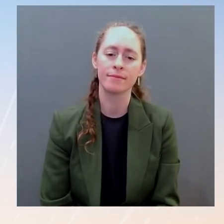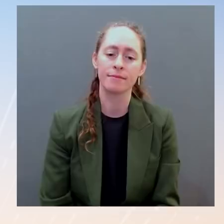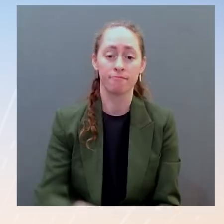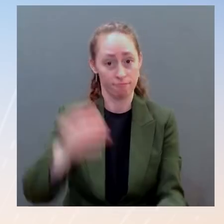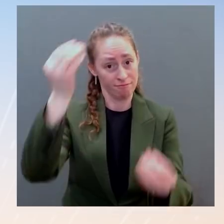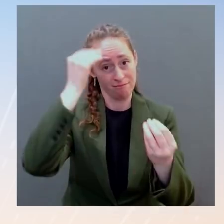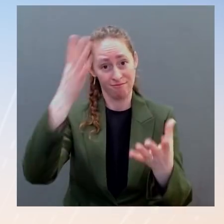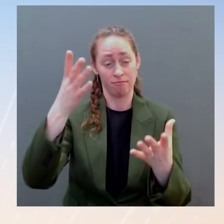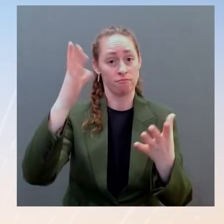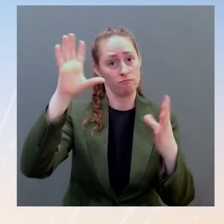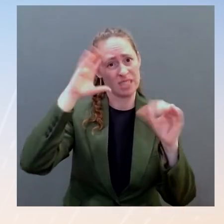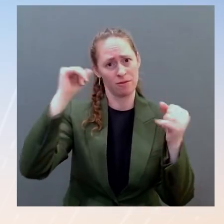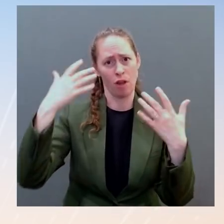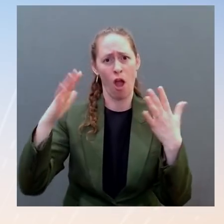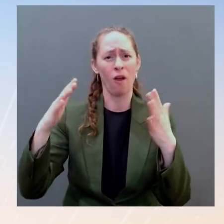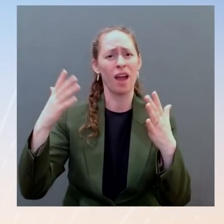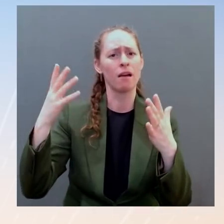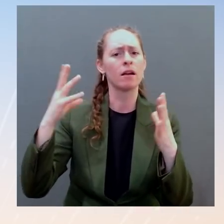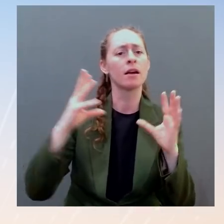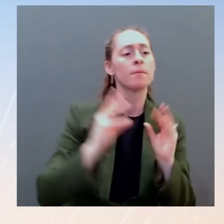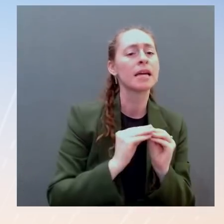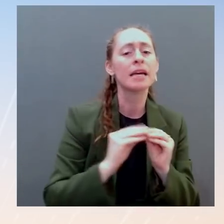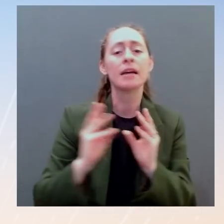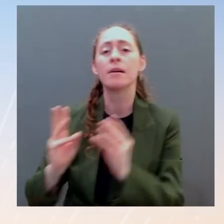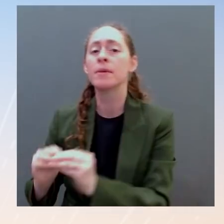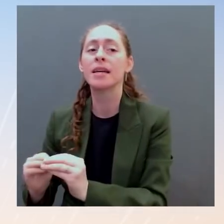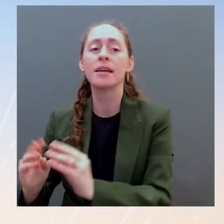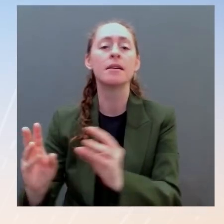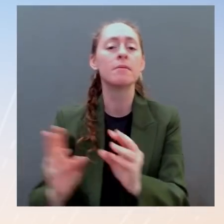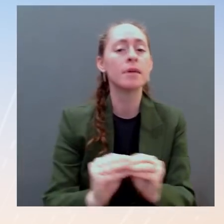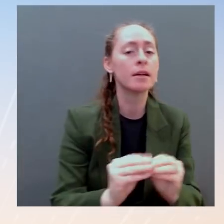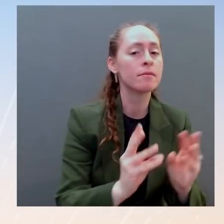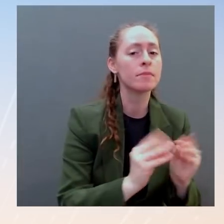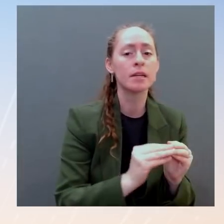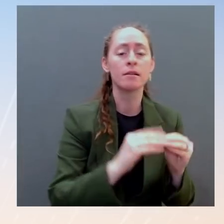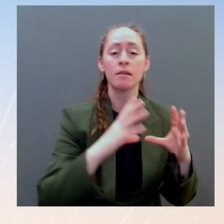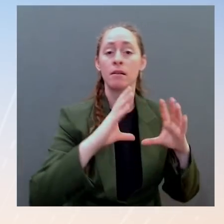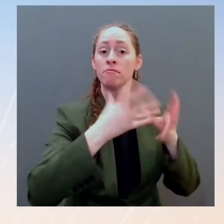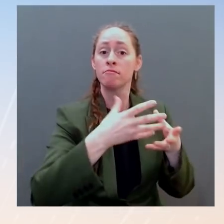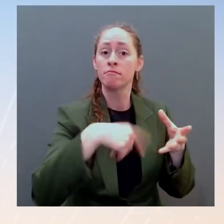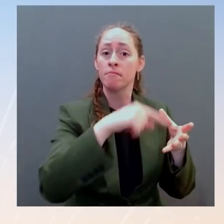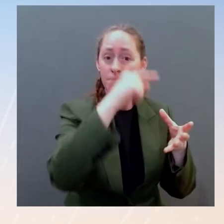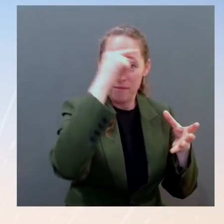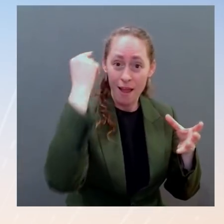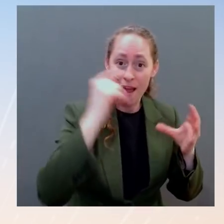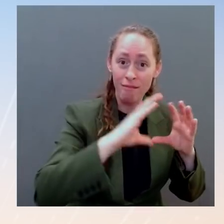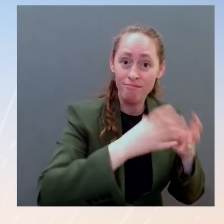He did the Congressional Black Caucus, he did CAPAC, and he did these last year as well. So we certainly expect immigration